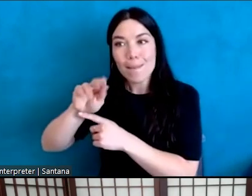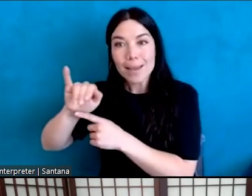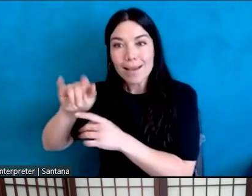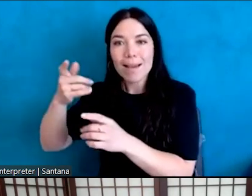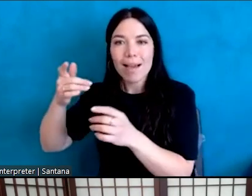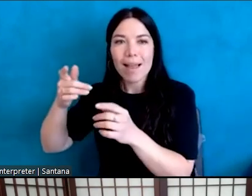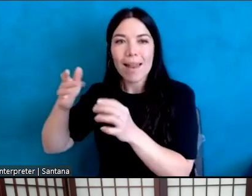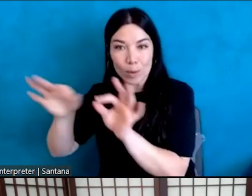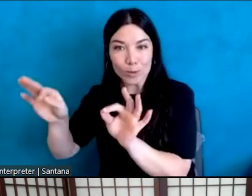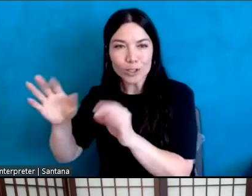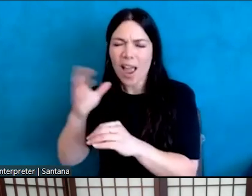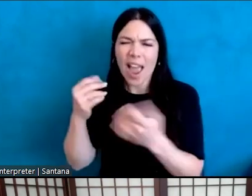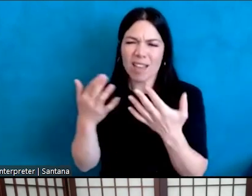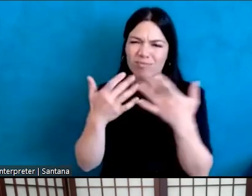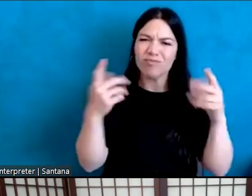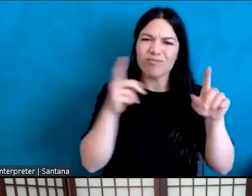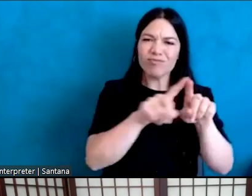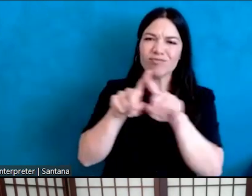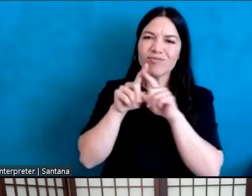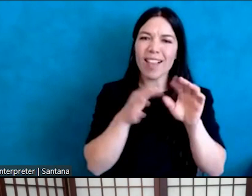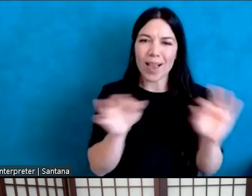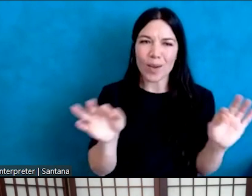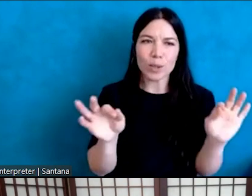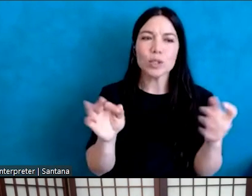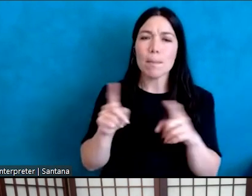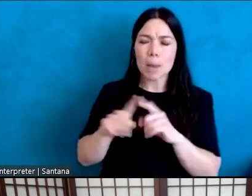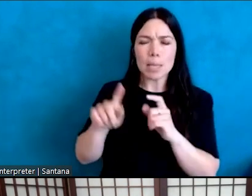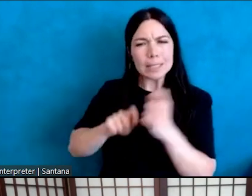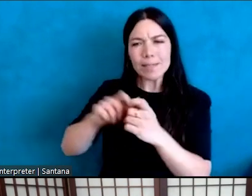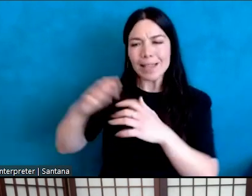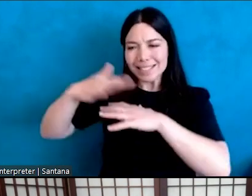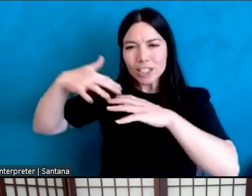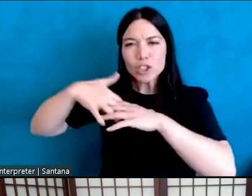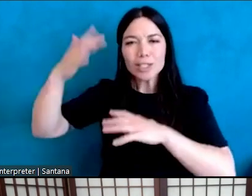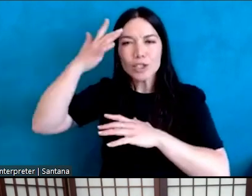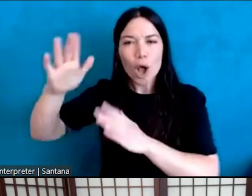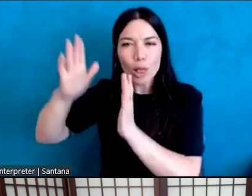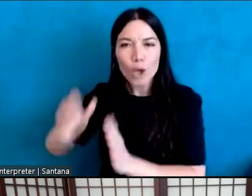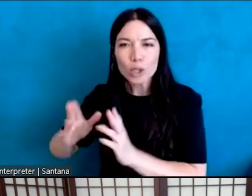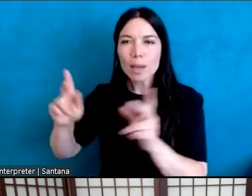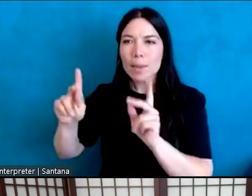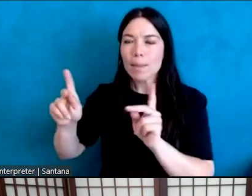I give a shout out to indigenous scholars, particularly indigenous linguists who critically theorize indigenous language use and userhood,